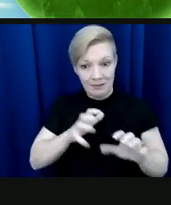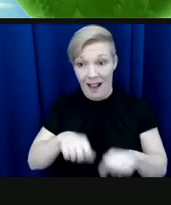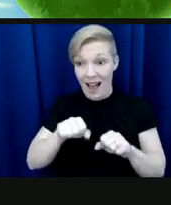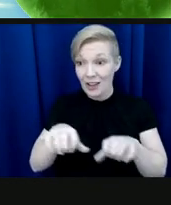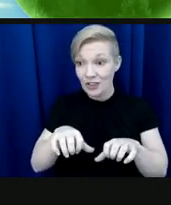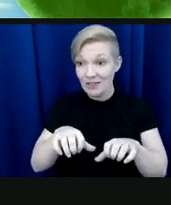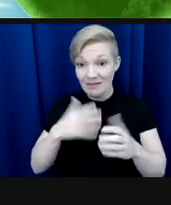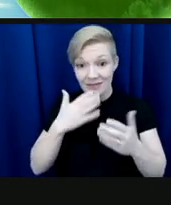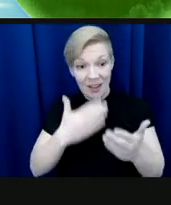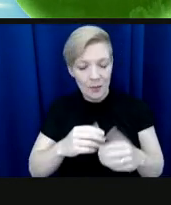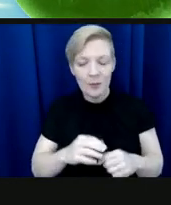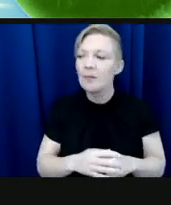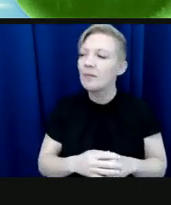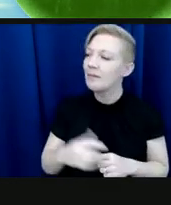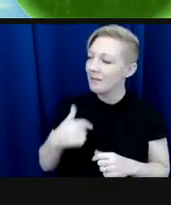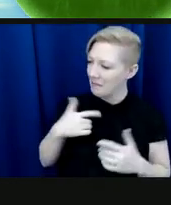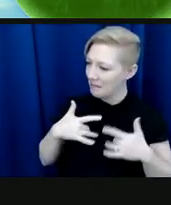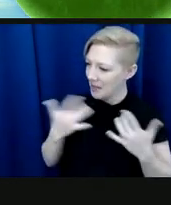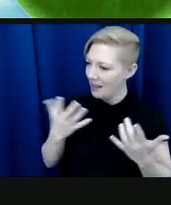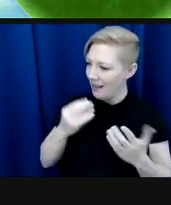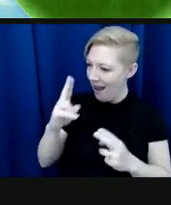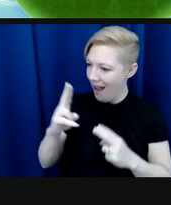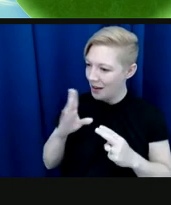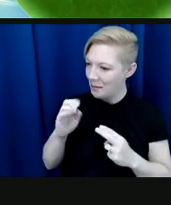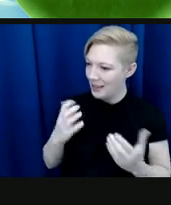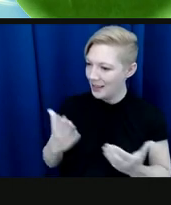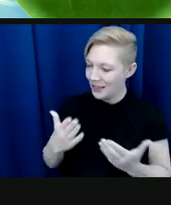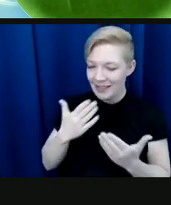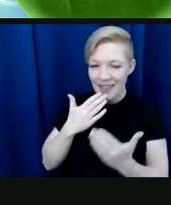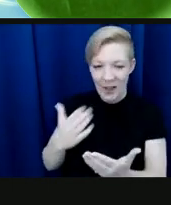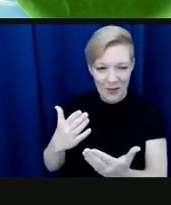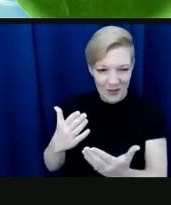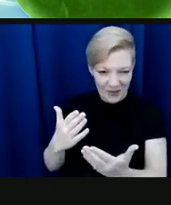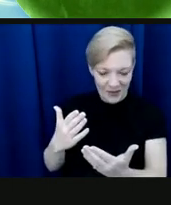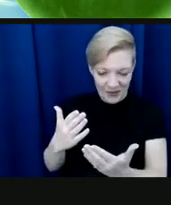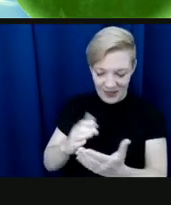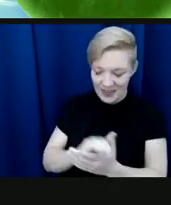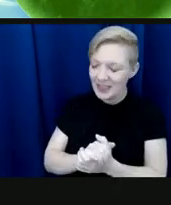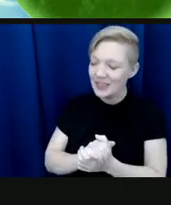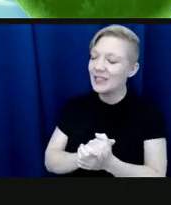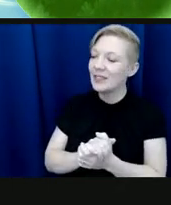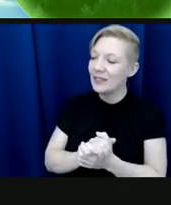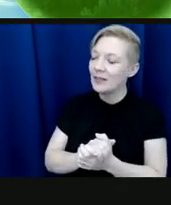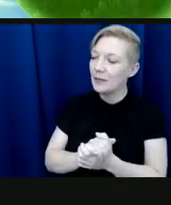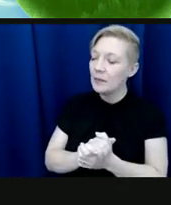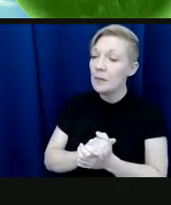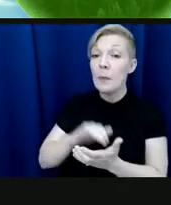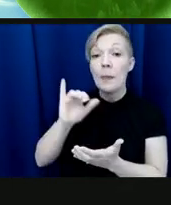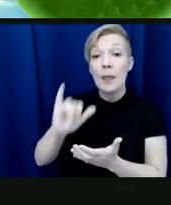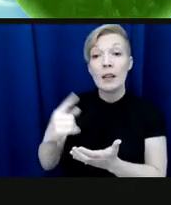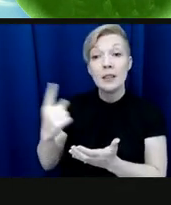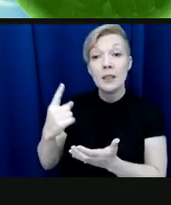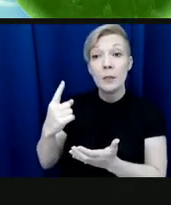and I'm very honored to be here. Thank you so much. I know this is something that we have been at NBC News